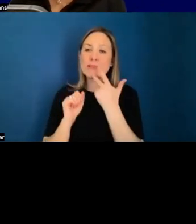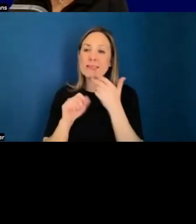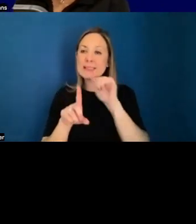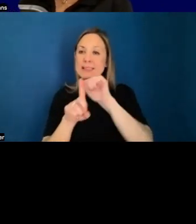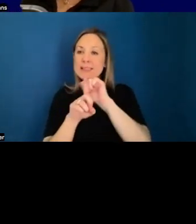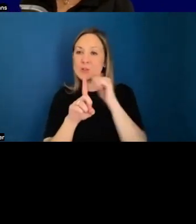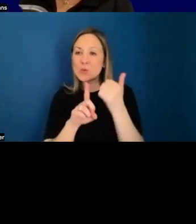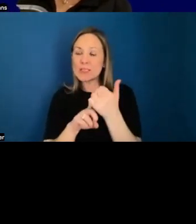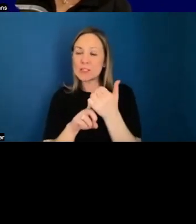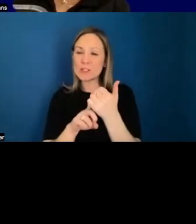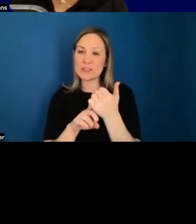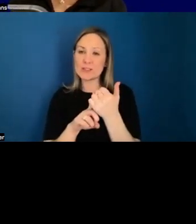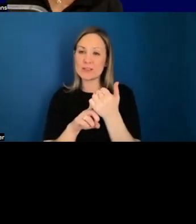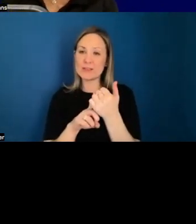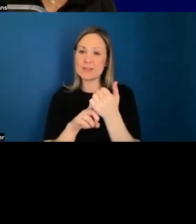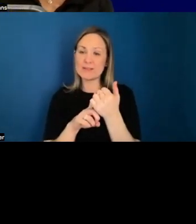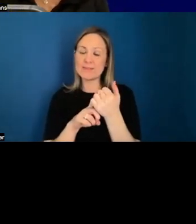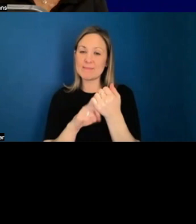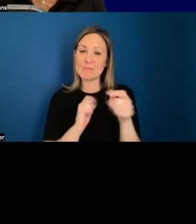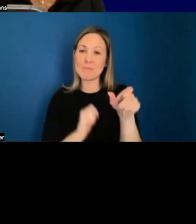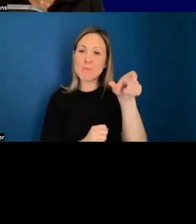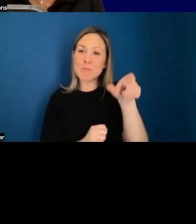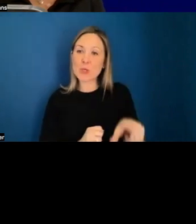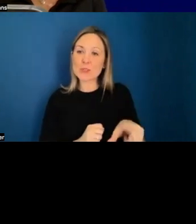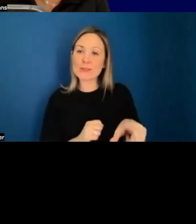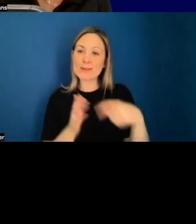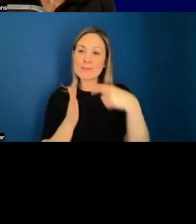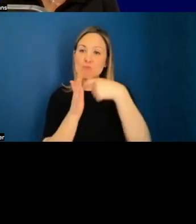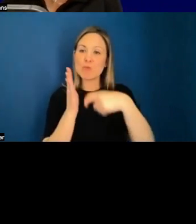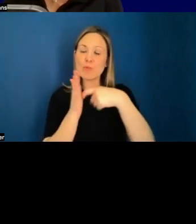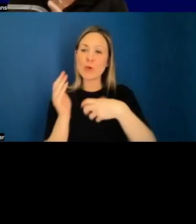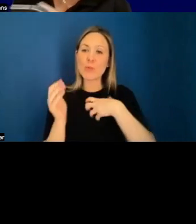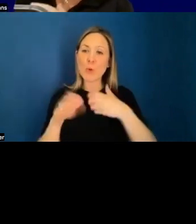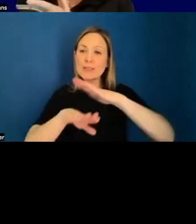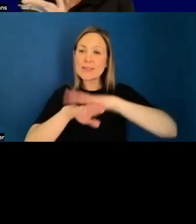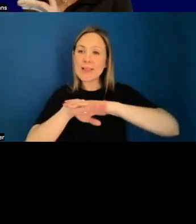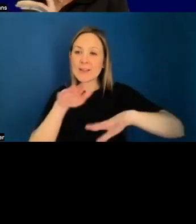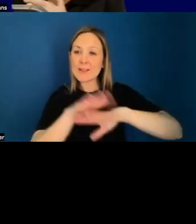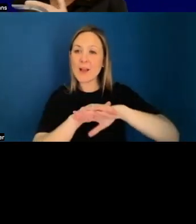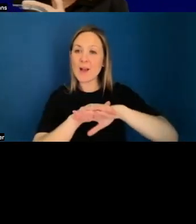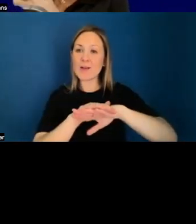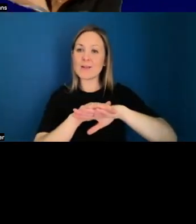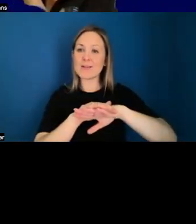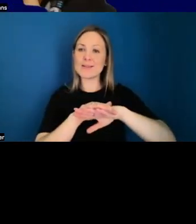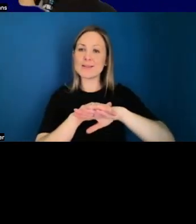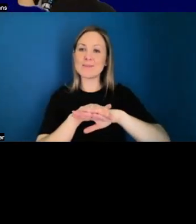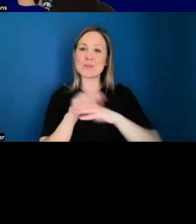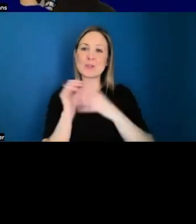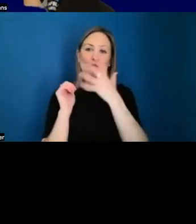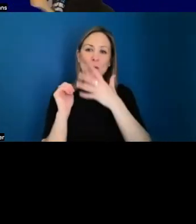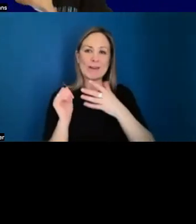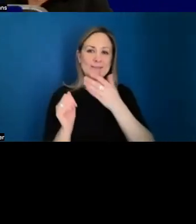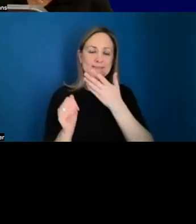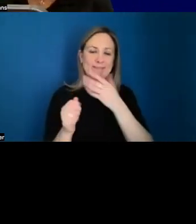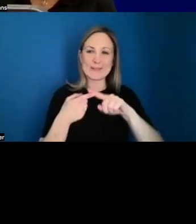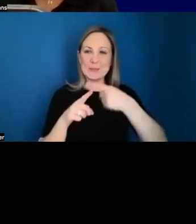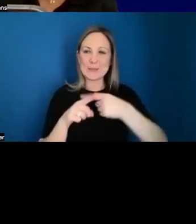got someone who prefers to use something more tactile…sorry I’m going to do have another cough,